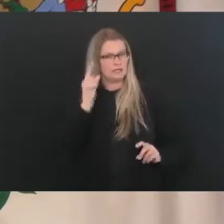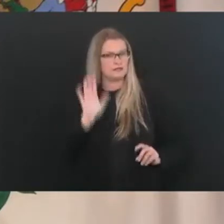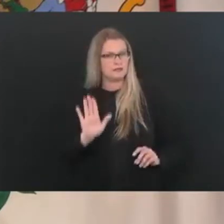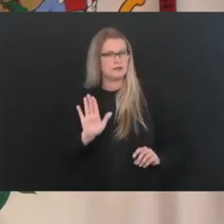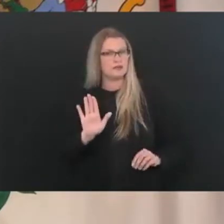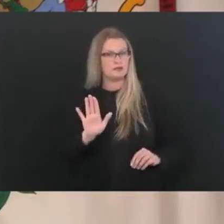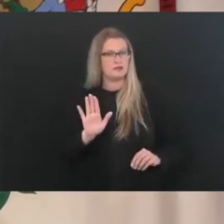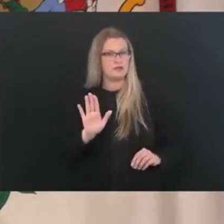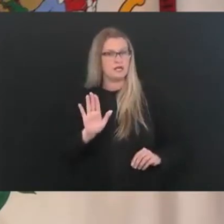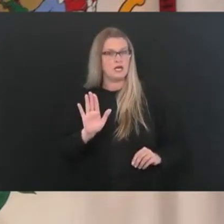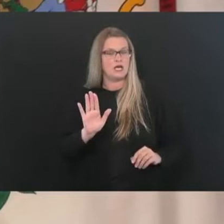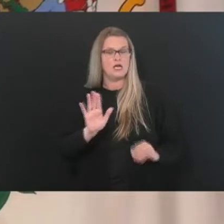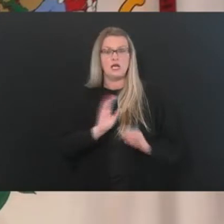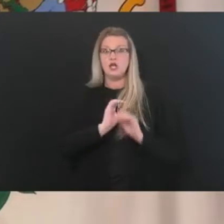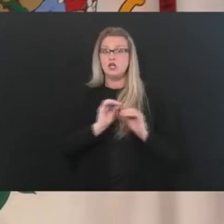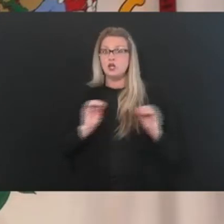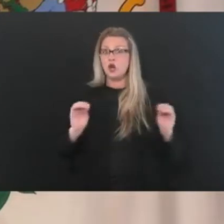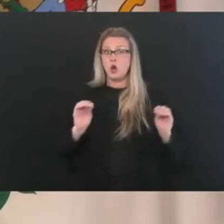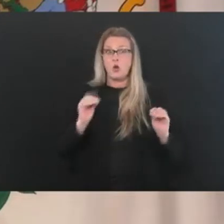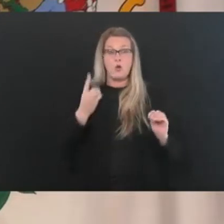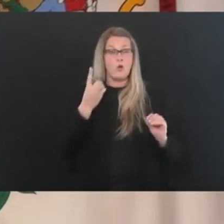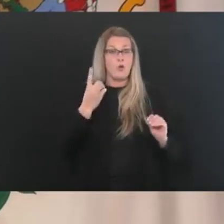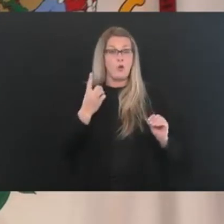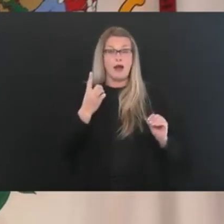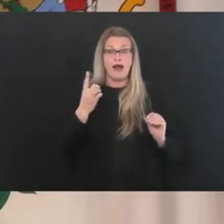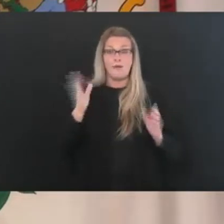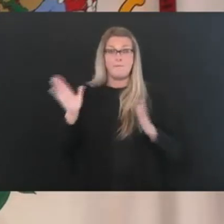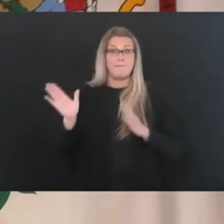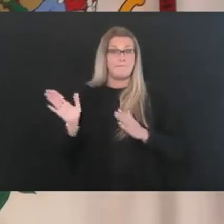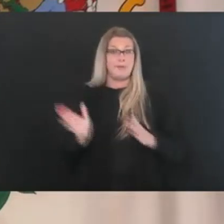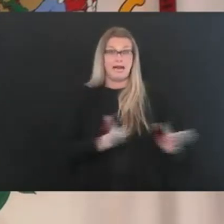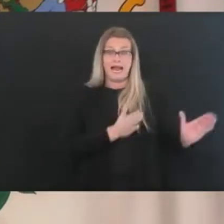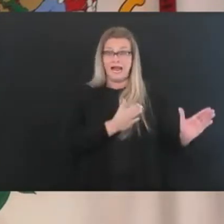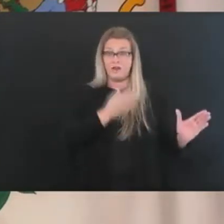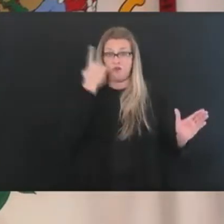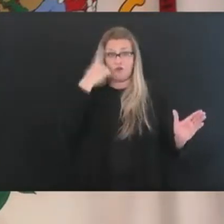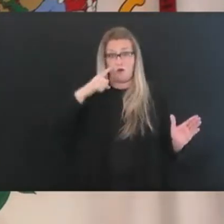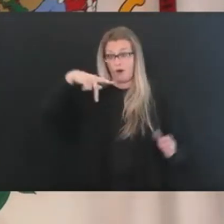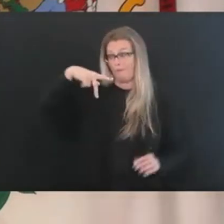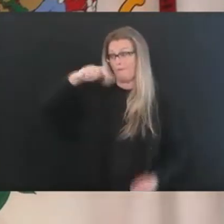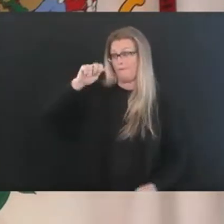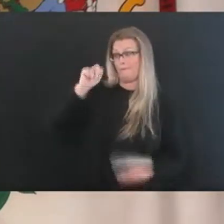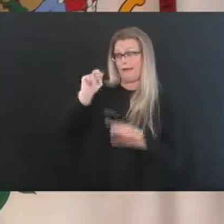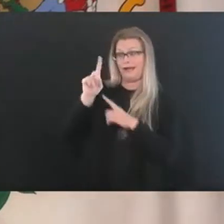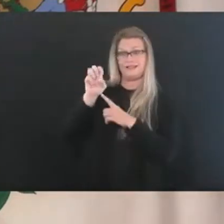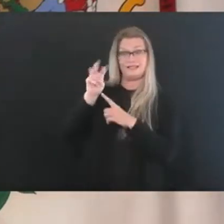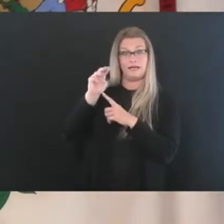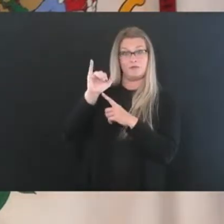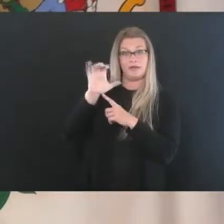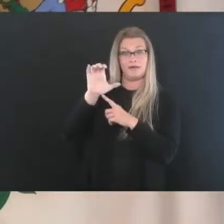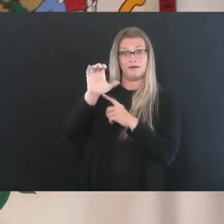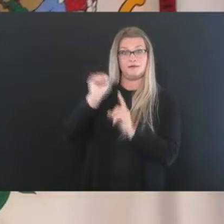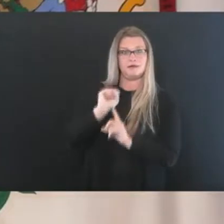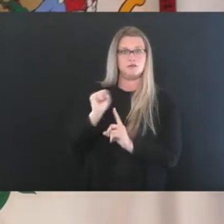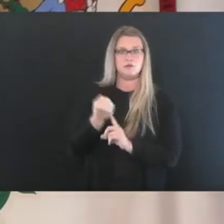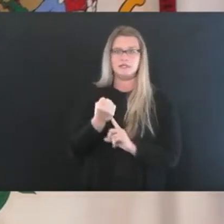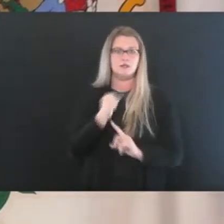NOW, ALL OF US NEED TO REALIZE NOBODY HAS EVER